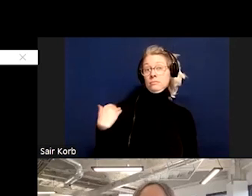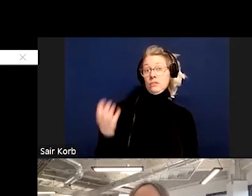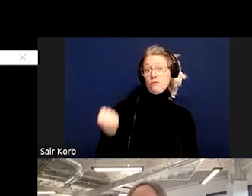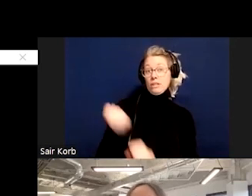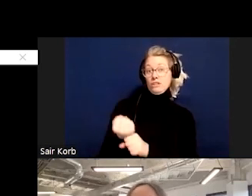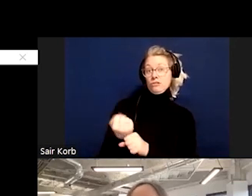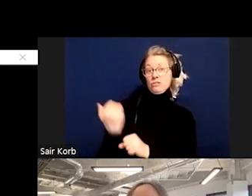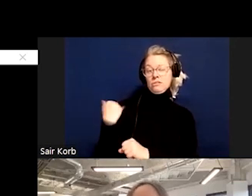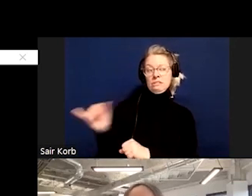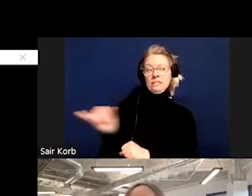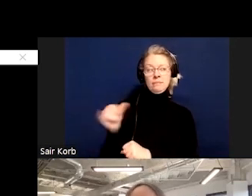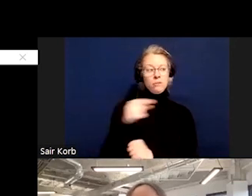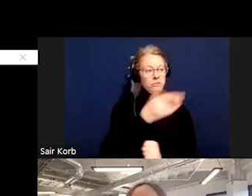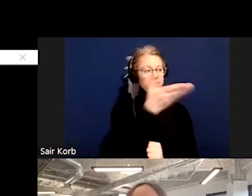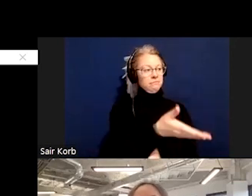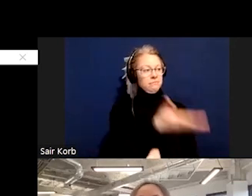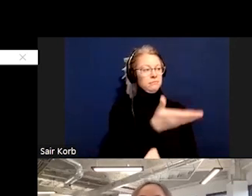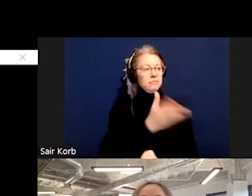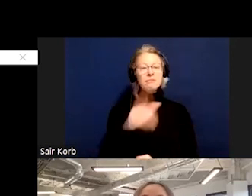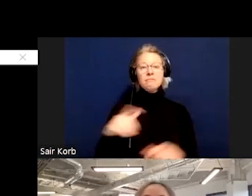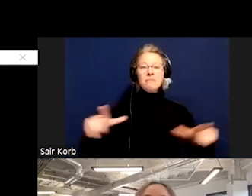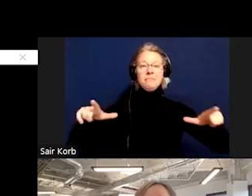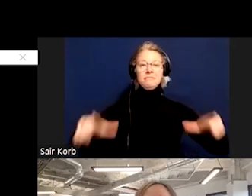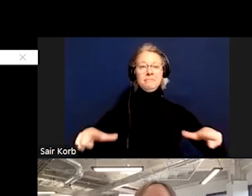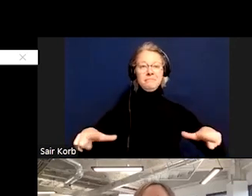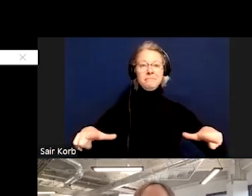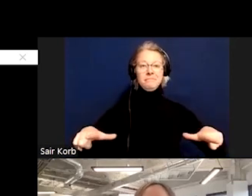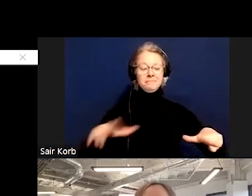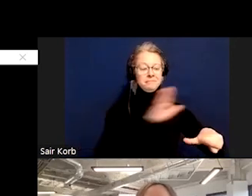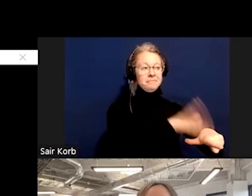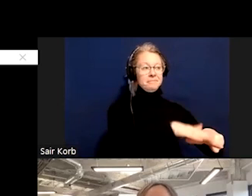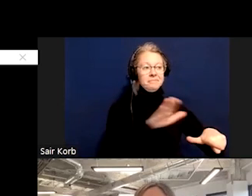closer to this, we called it the place map. Those four directions that I talked about,